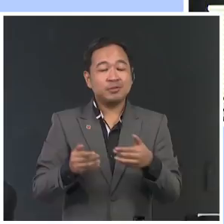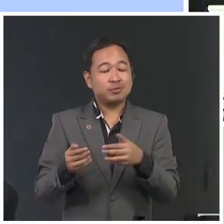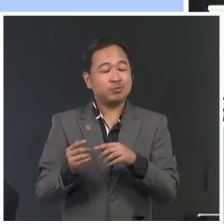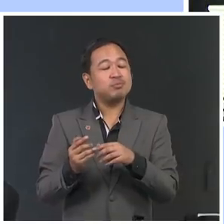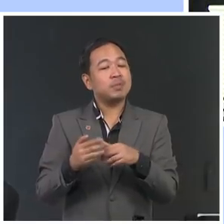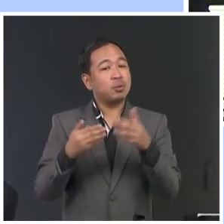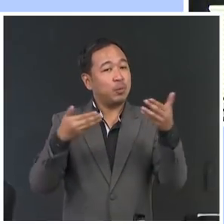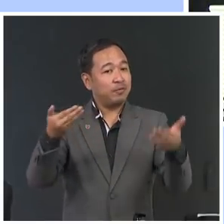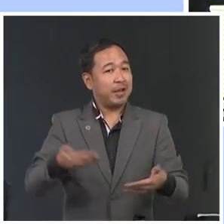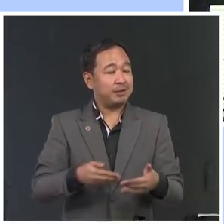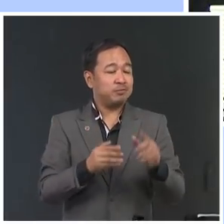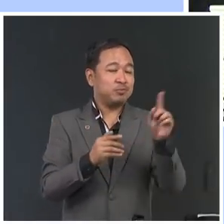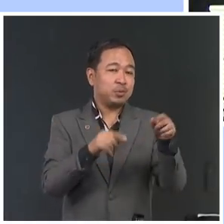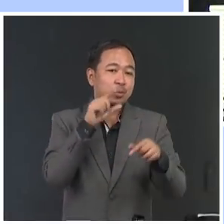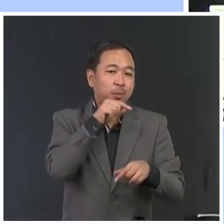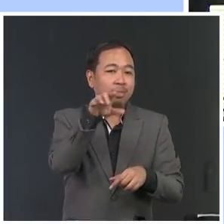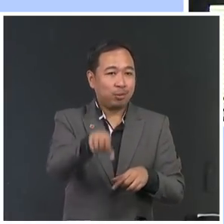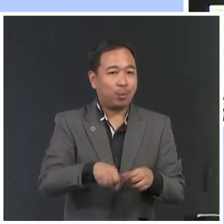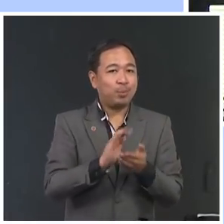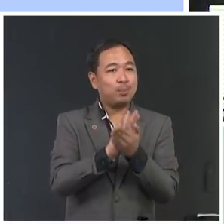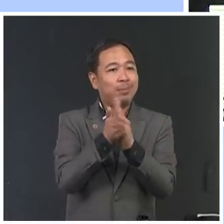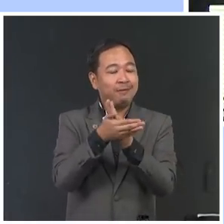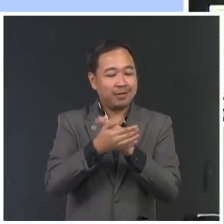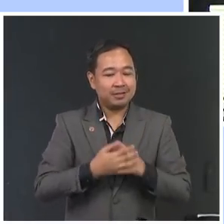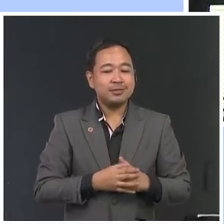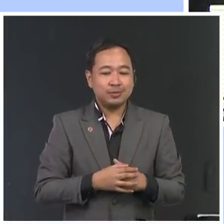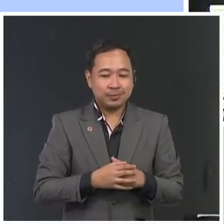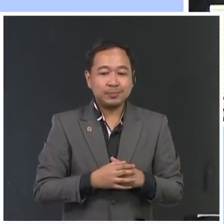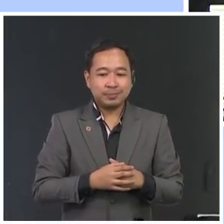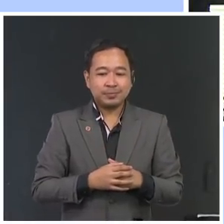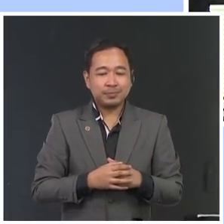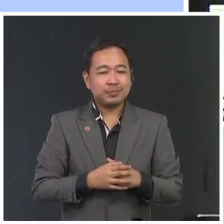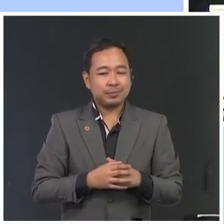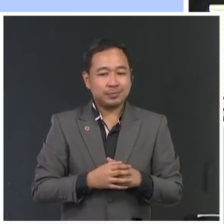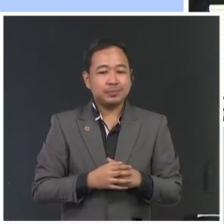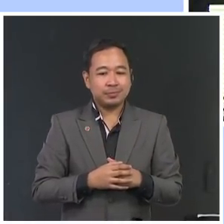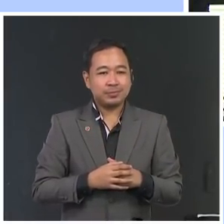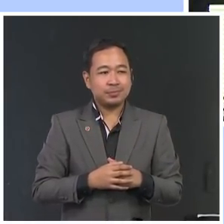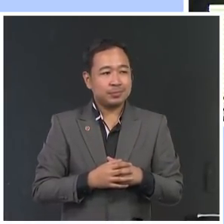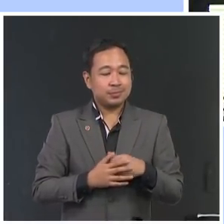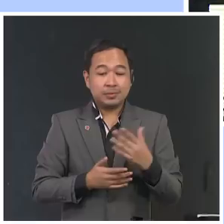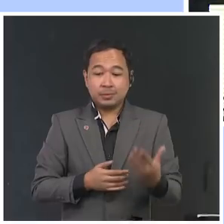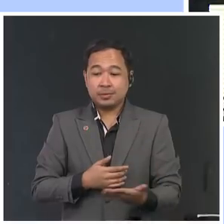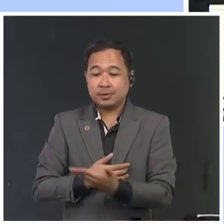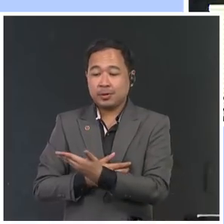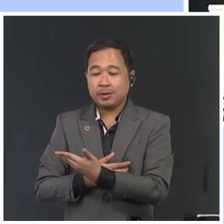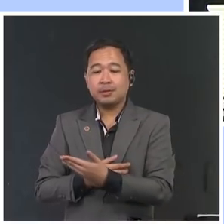That was the type of poem that the Princess gave us. So in October, on the 7th of October, we will have this competition.